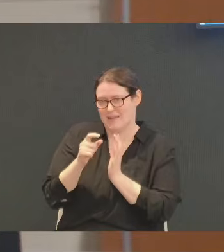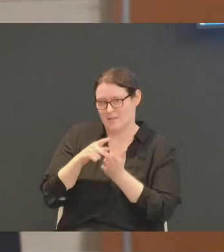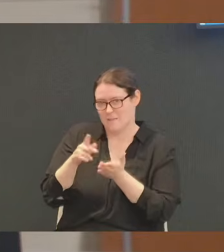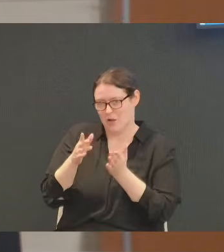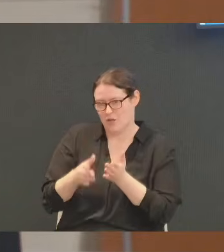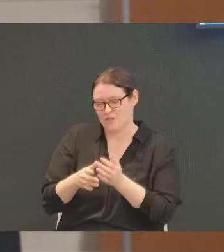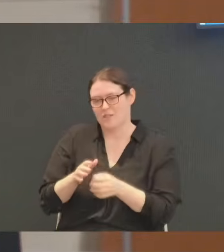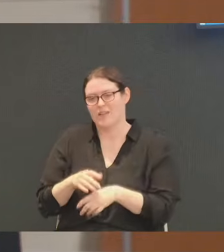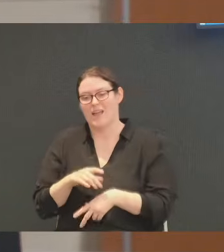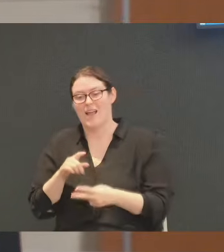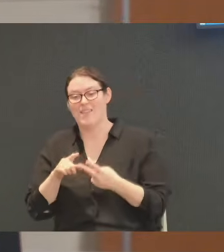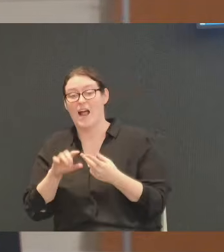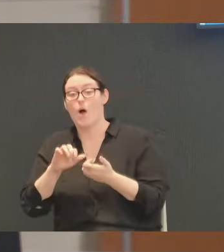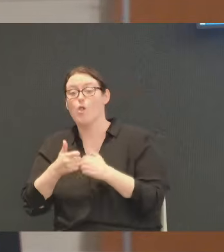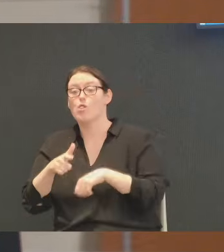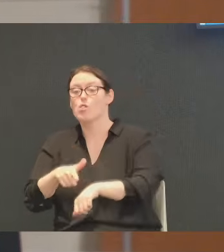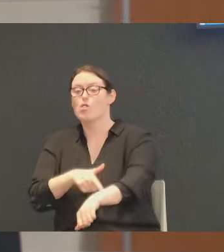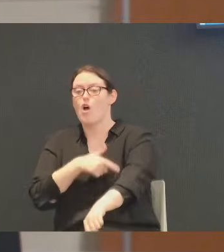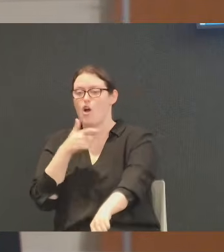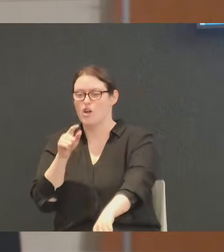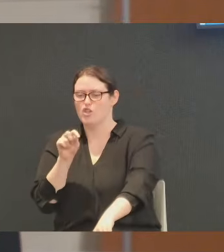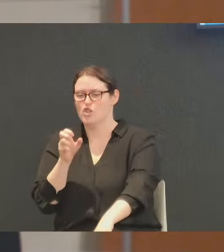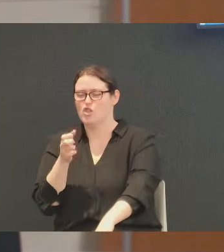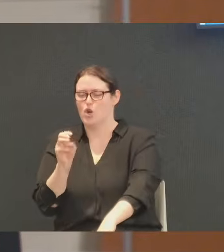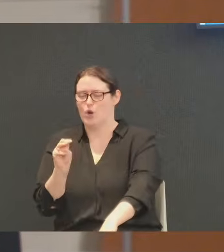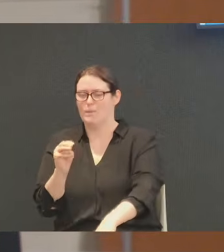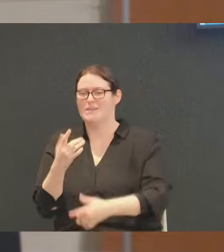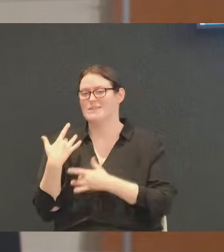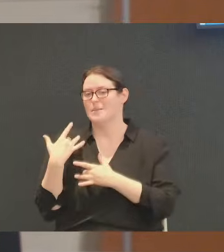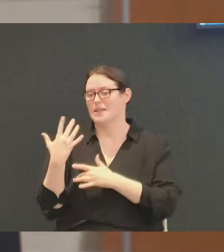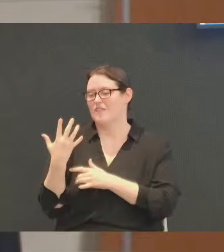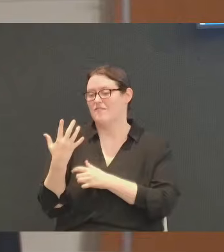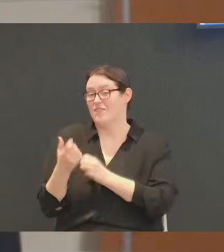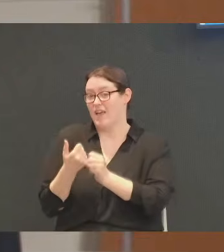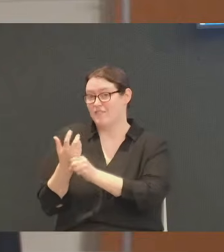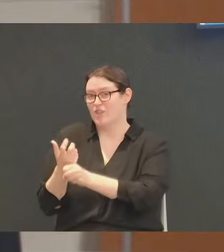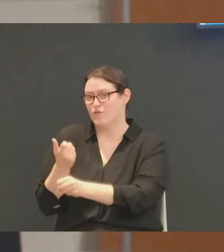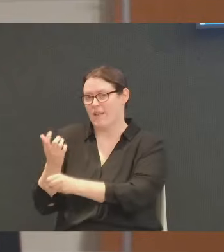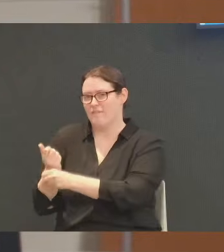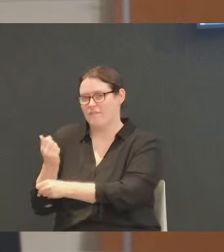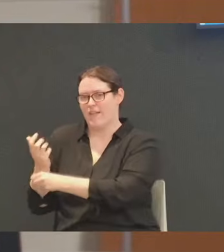the term. usually these run five years. There are five-year options on here. There are four years,